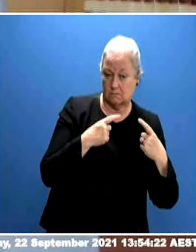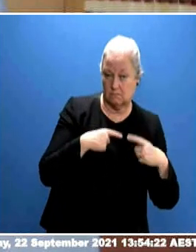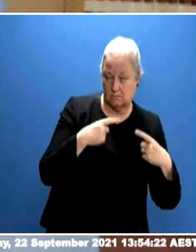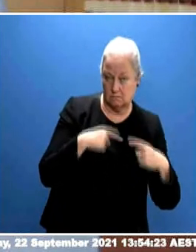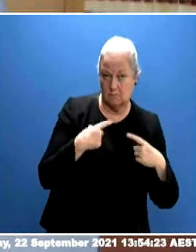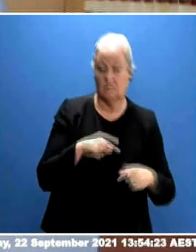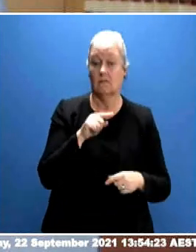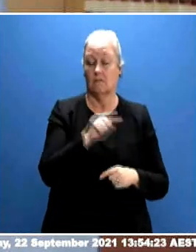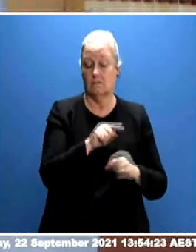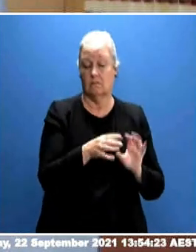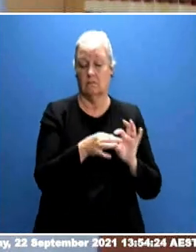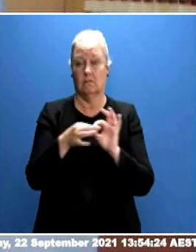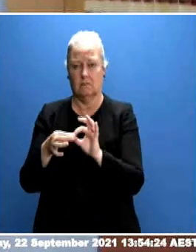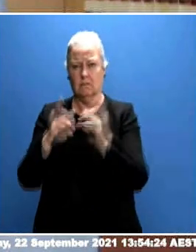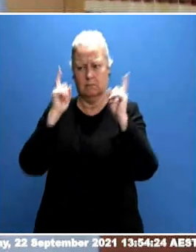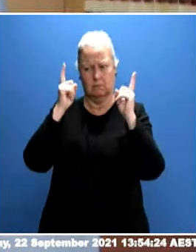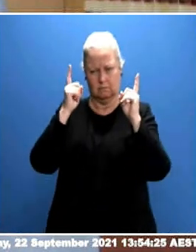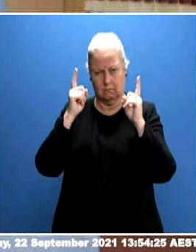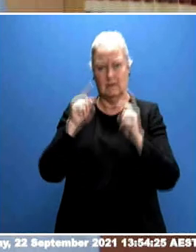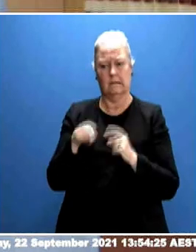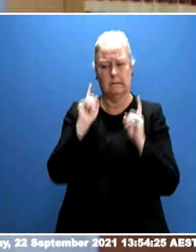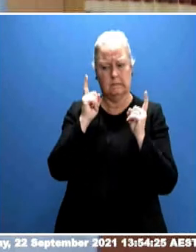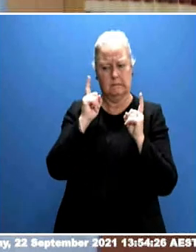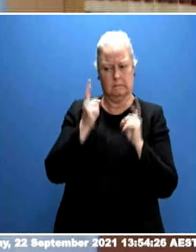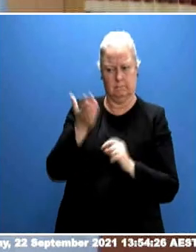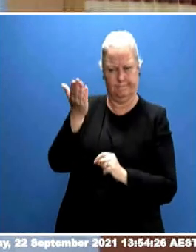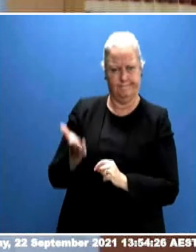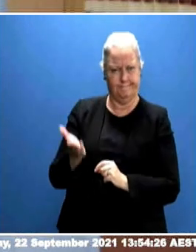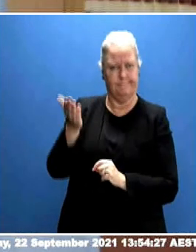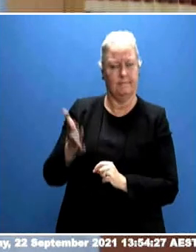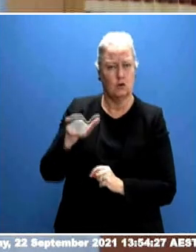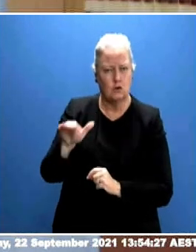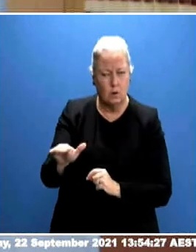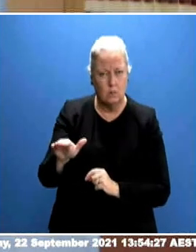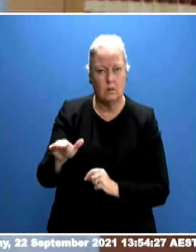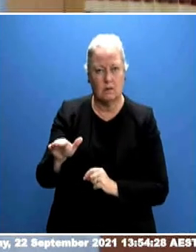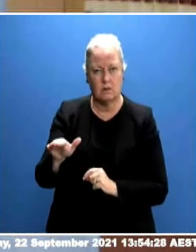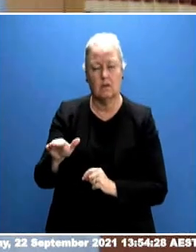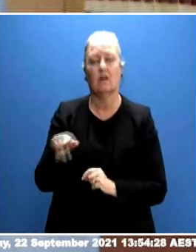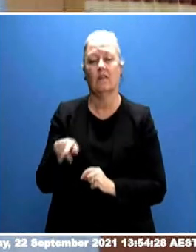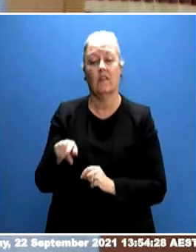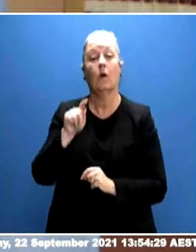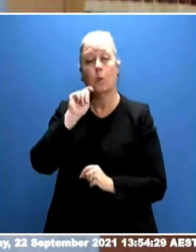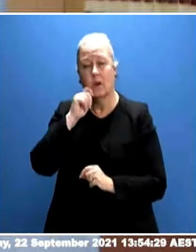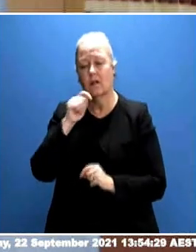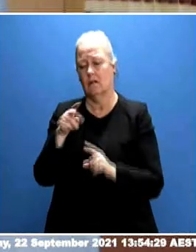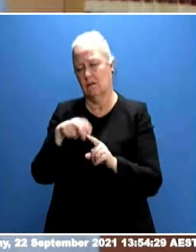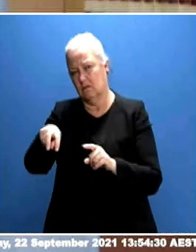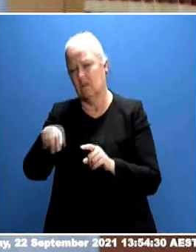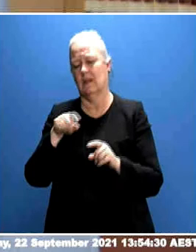be concerned about a child's presentation and will seek to make a referral to the Kath French management team.